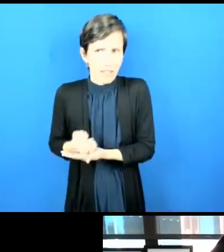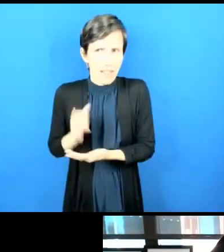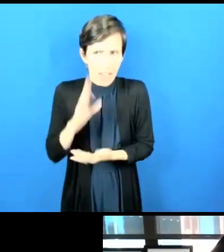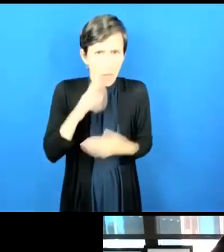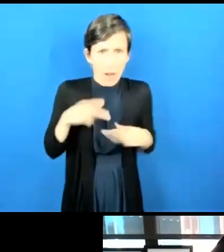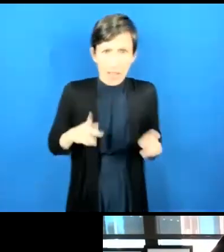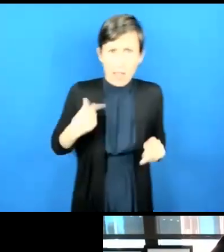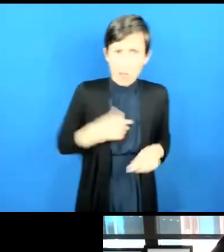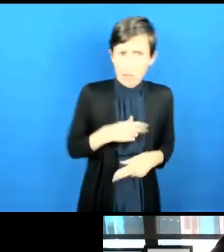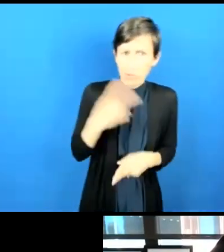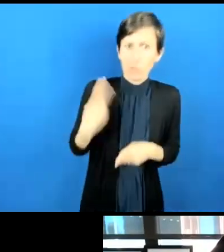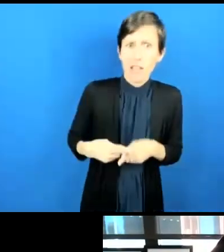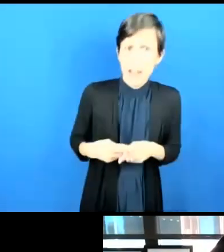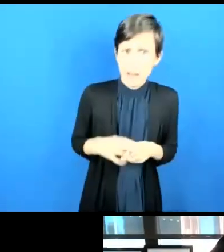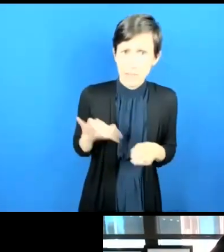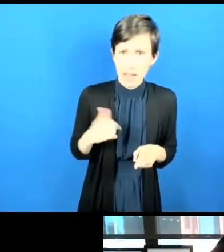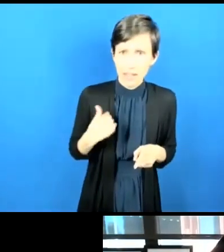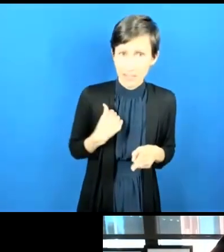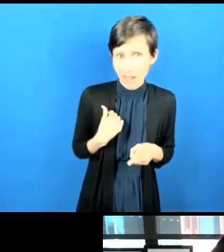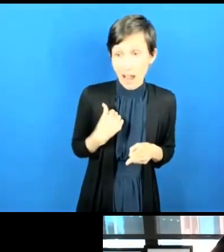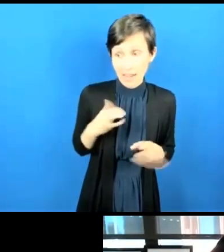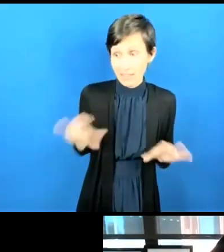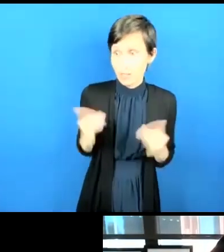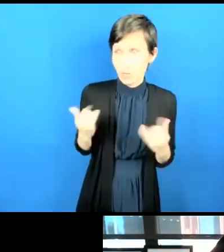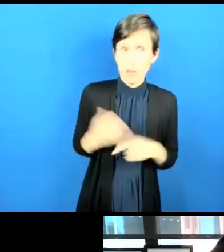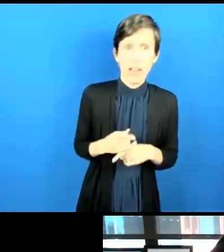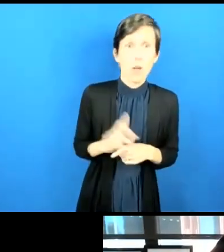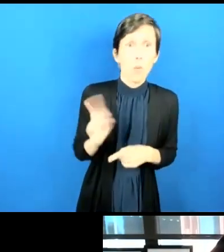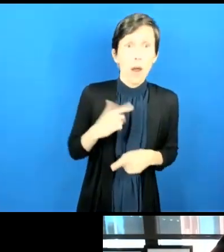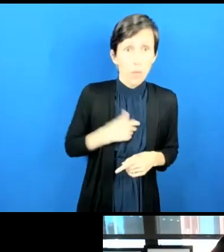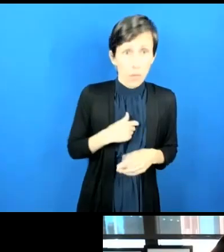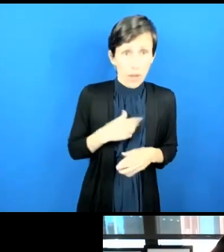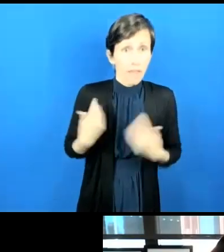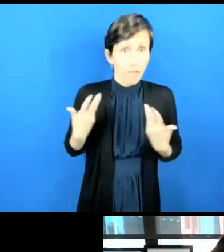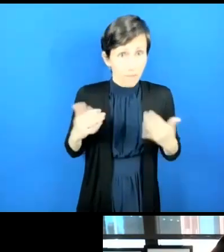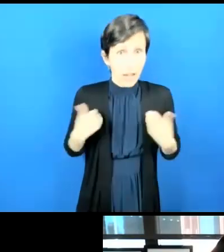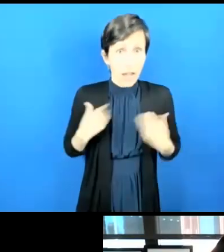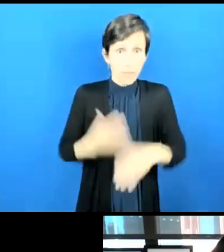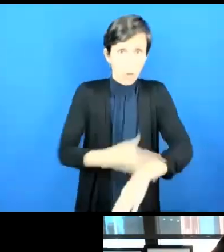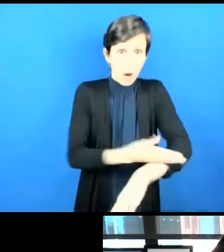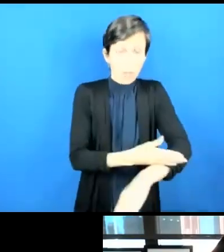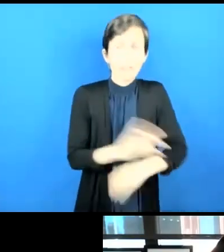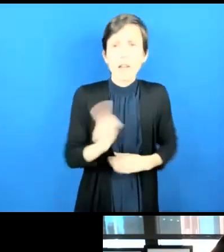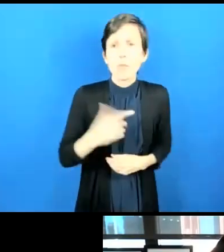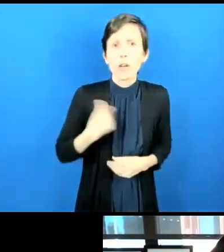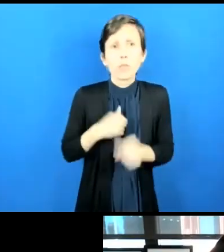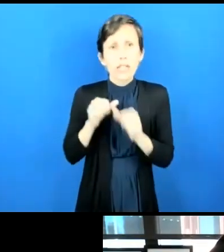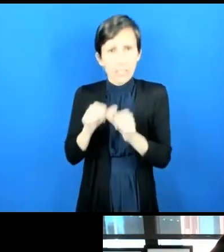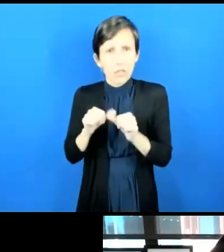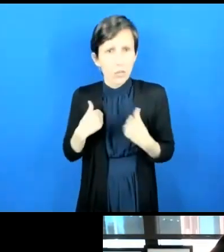And as I have today, areas where we have made progress and areas where we continue to have challenge.